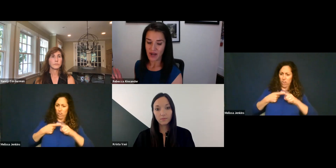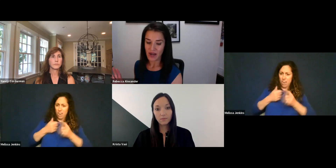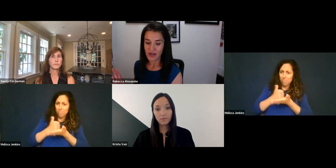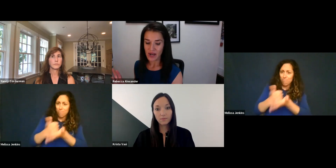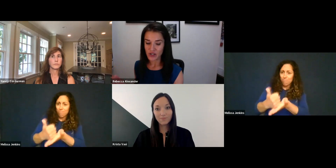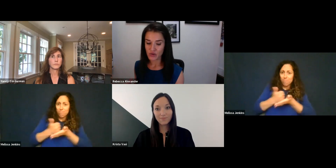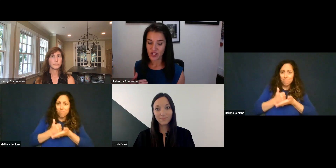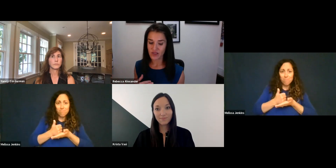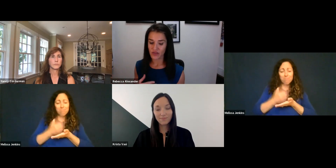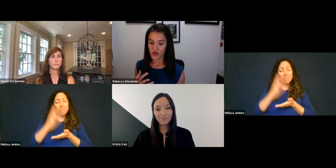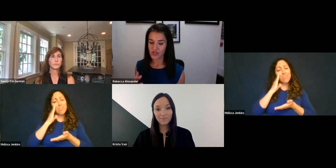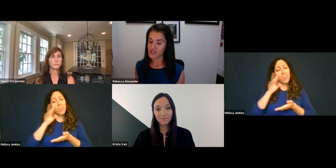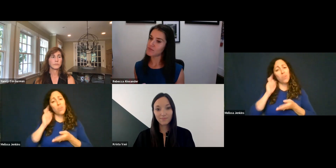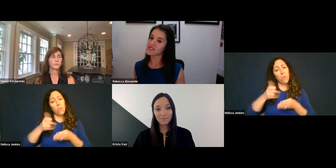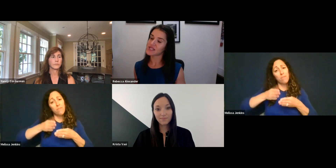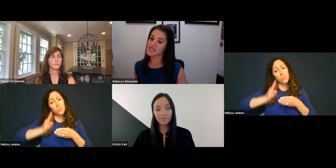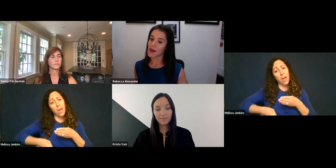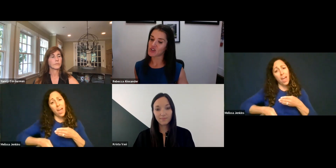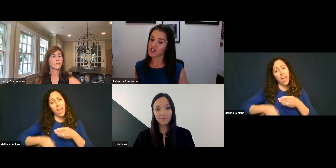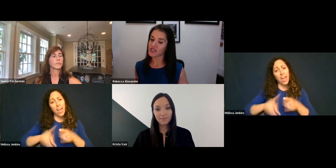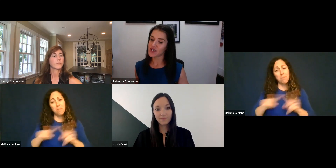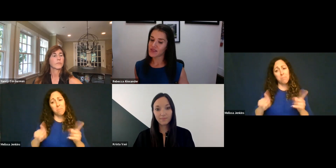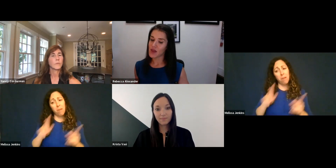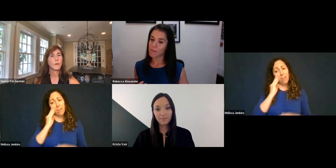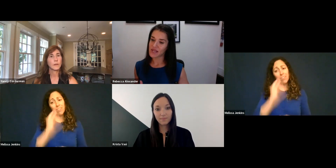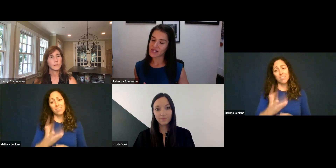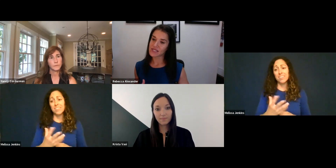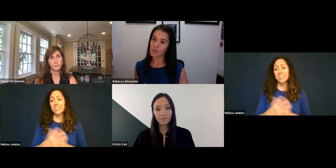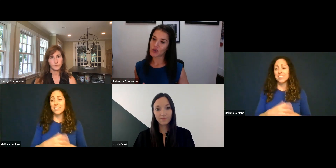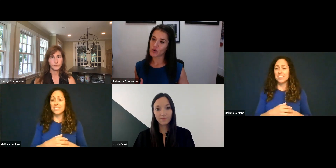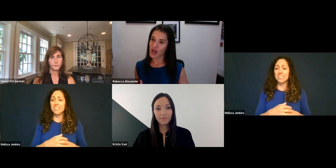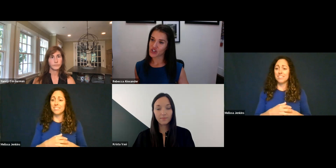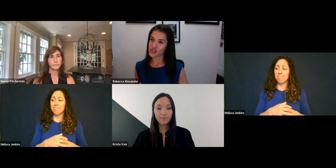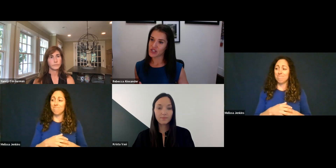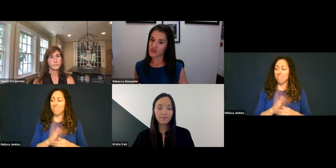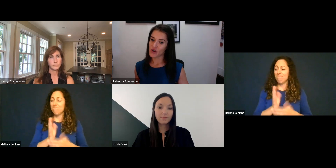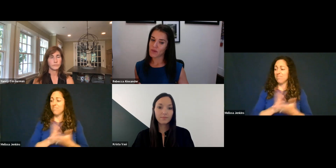But I do think that there is this misconception that being someone with Usher syndrome